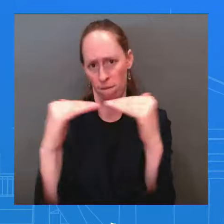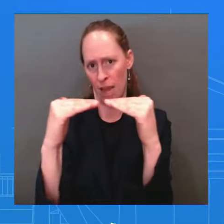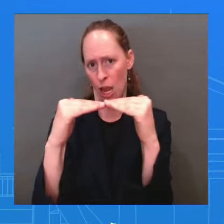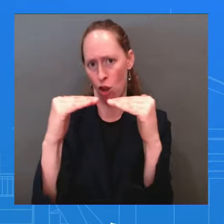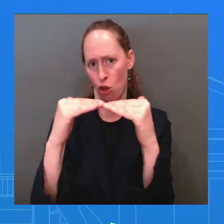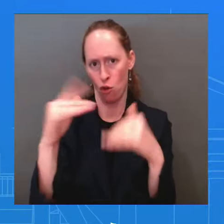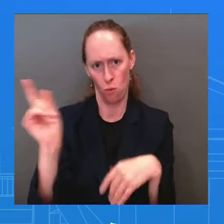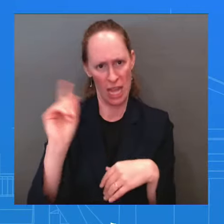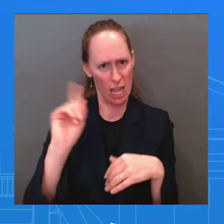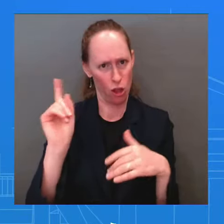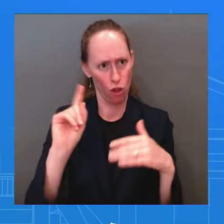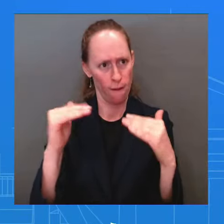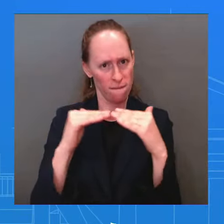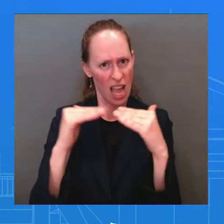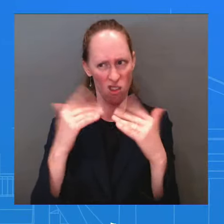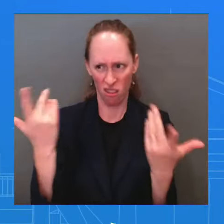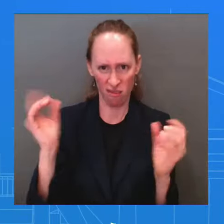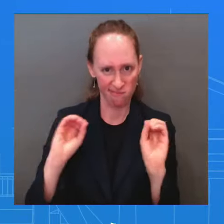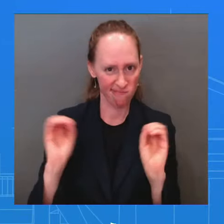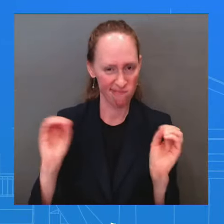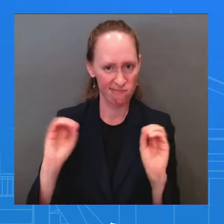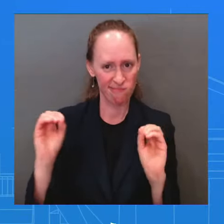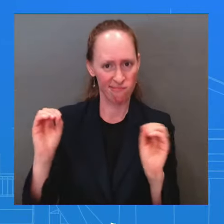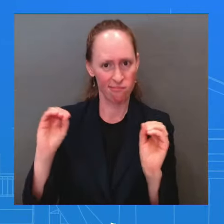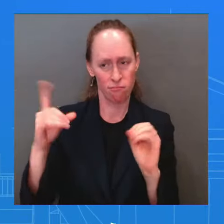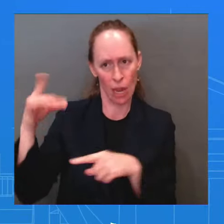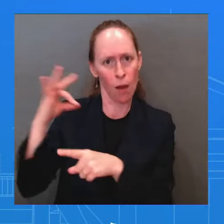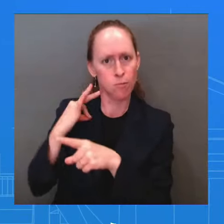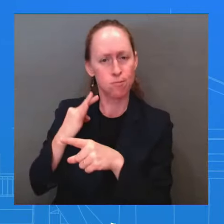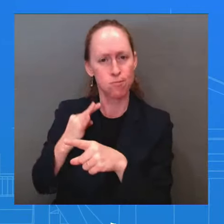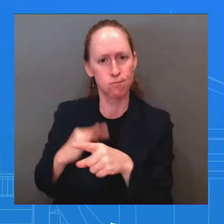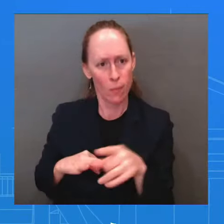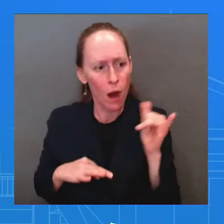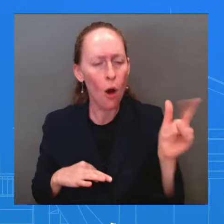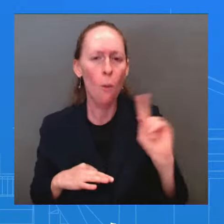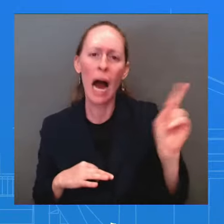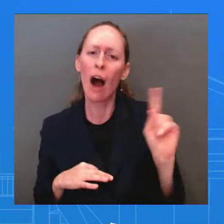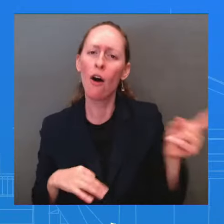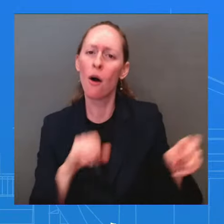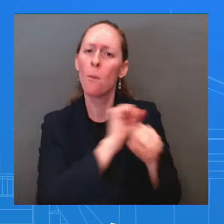He believes in making sure that workers are able to raise their family -- right? -- to be able to --